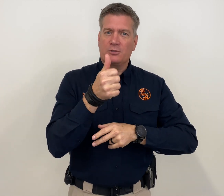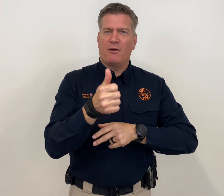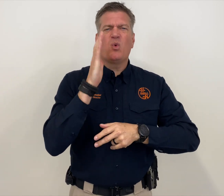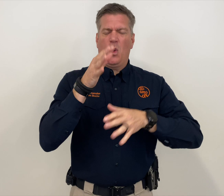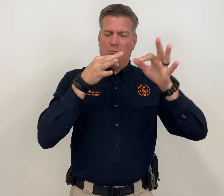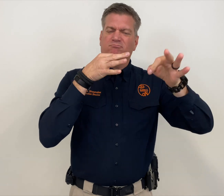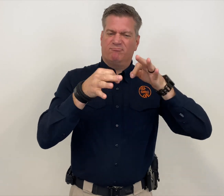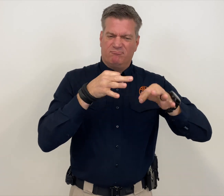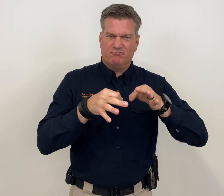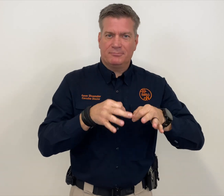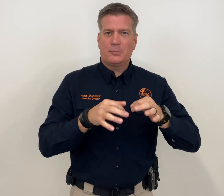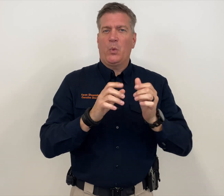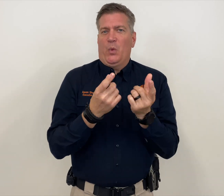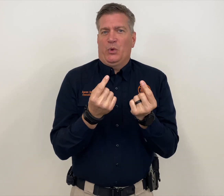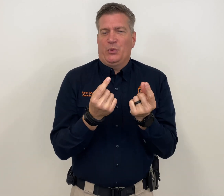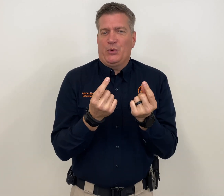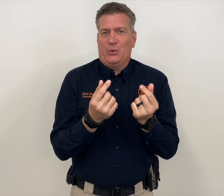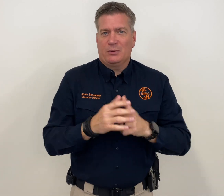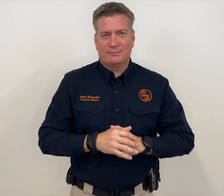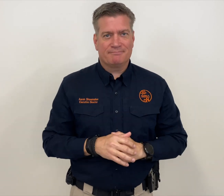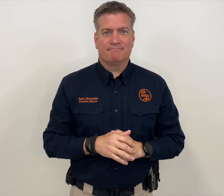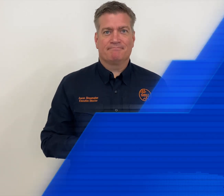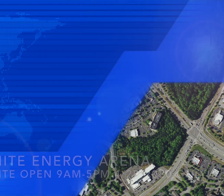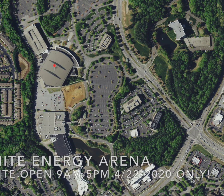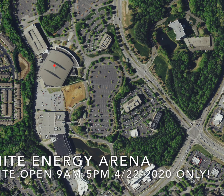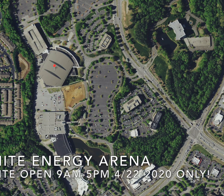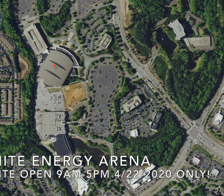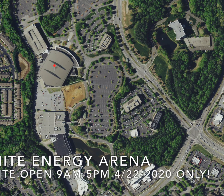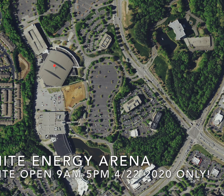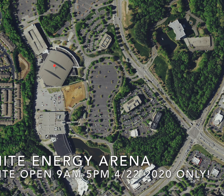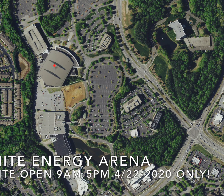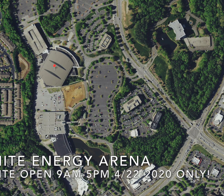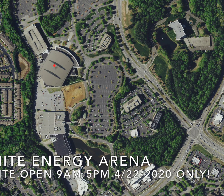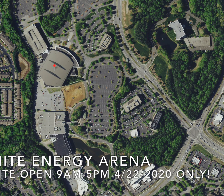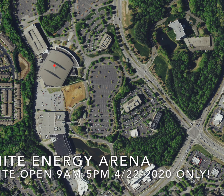given additional steps on your treatment and care